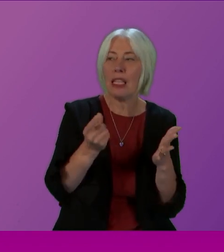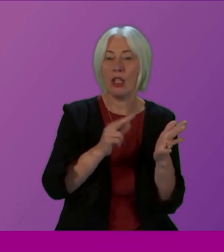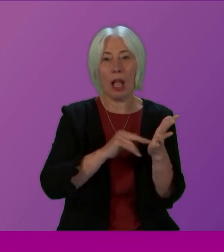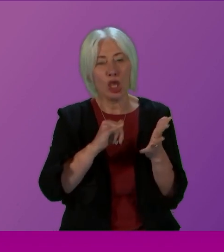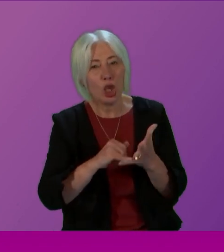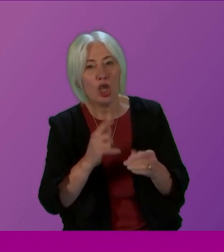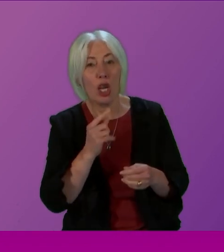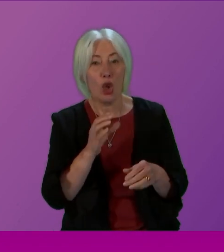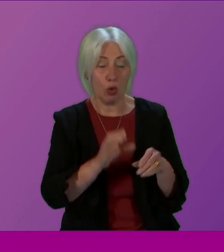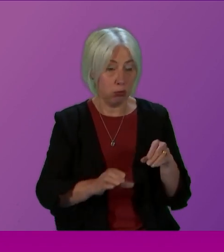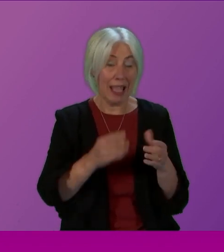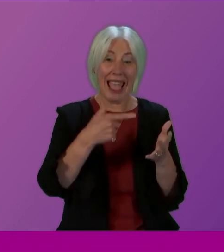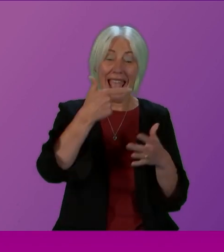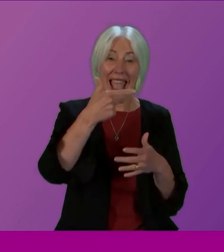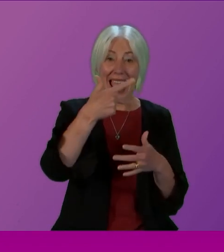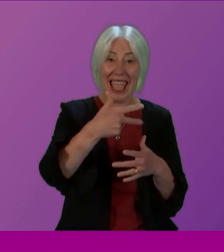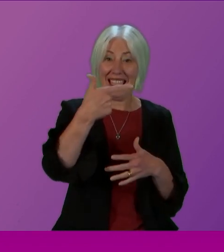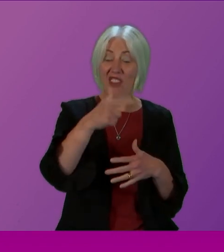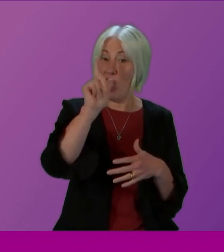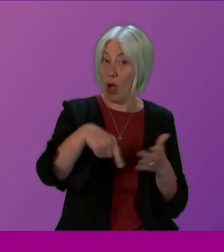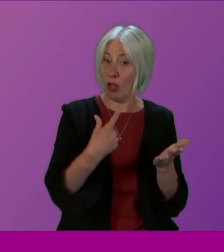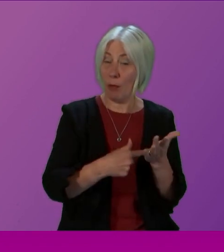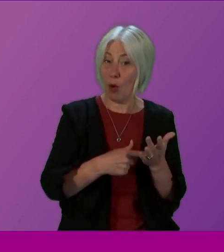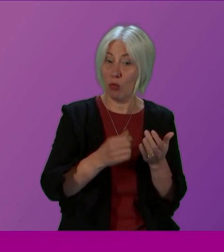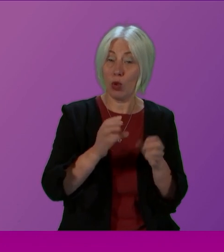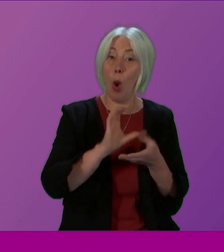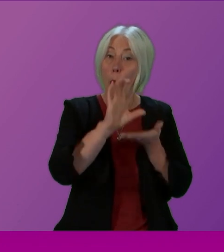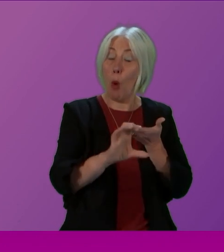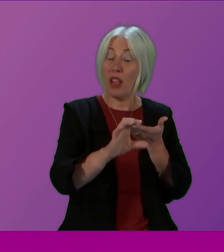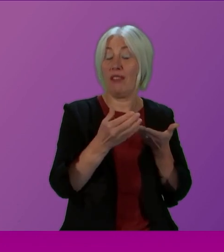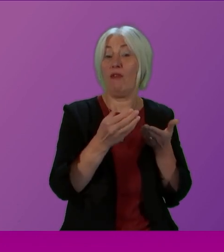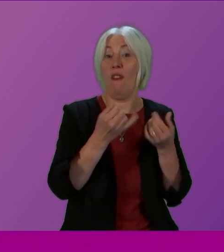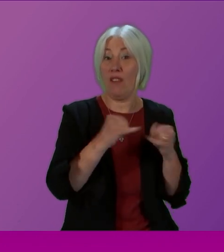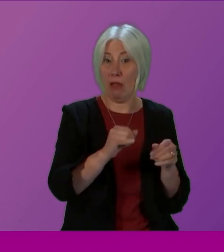On top of £87,000 of bonuses for failure, Caledonian Maritime Assets Ltd, the ferry